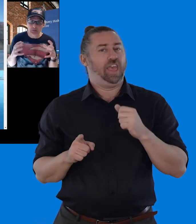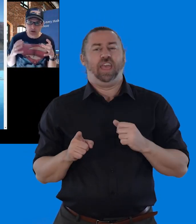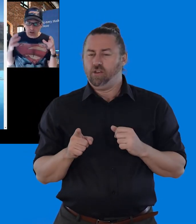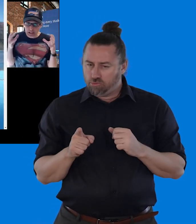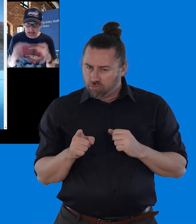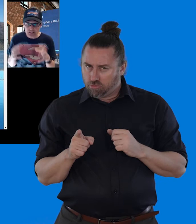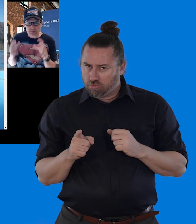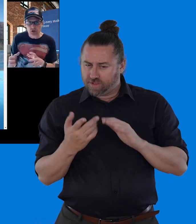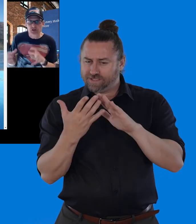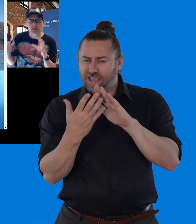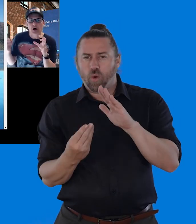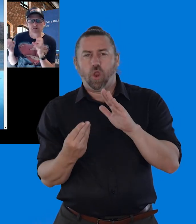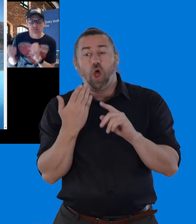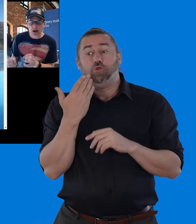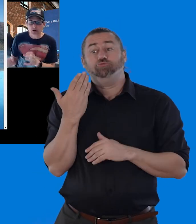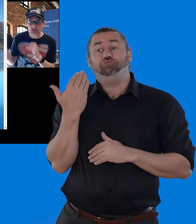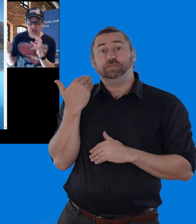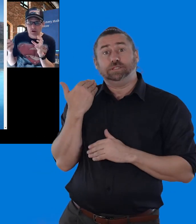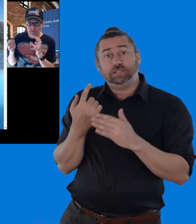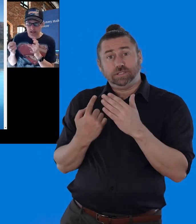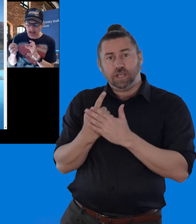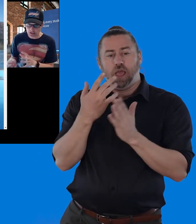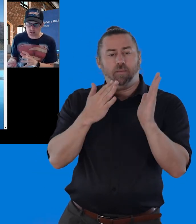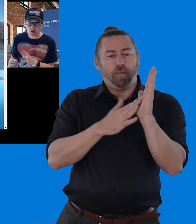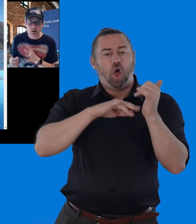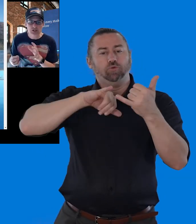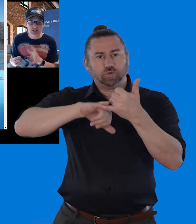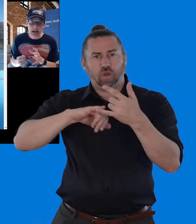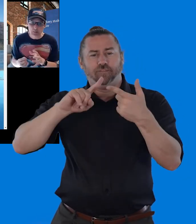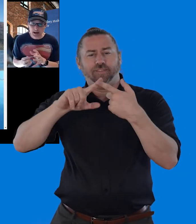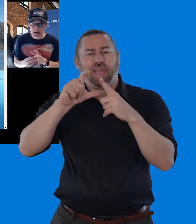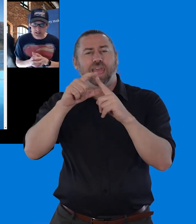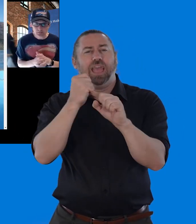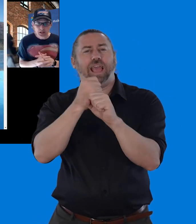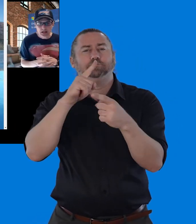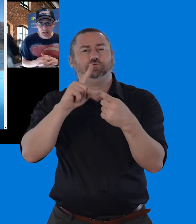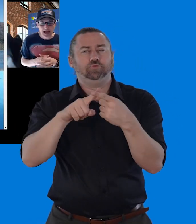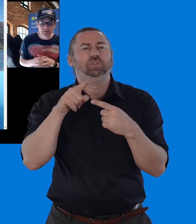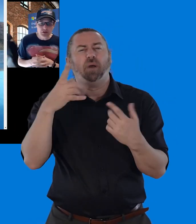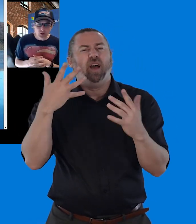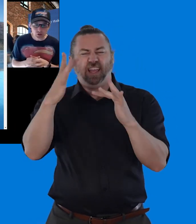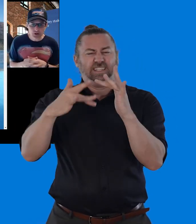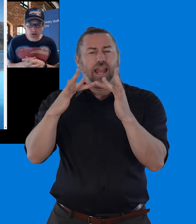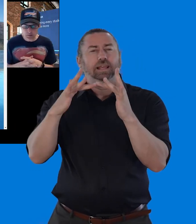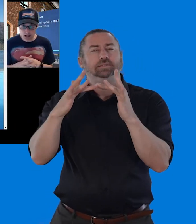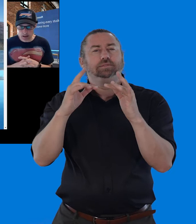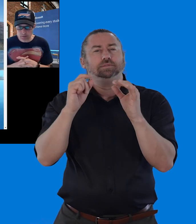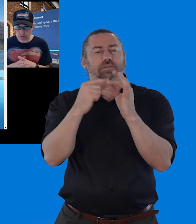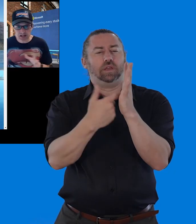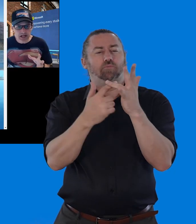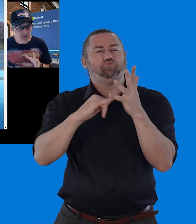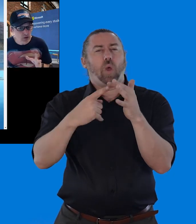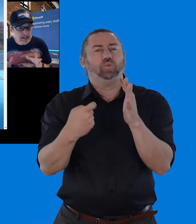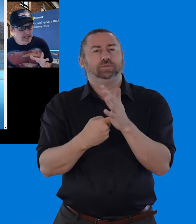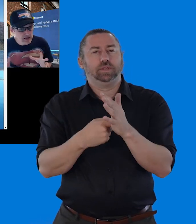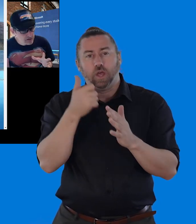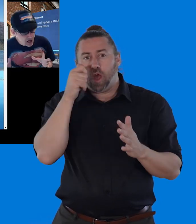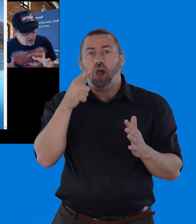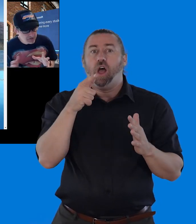the latest version of Microsoft Edge, right? Which is our browser. Now, if you haven't heard, Internet Explorer is end of life,